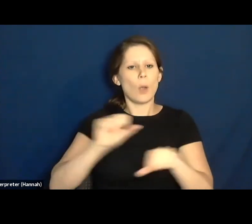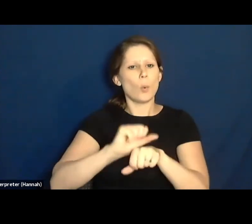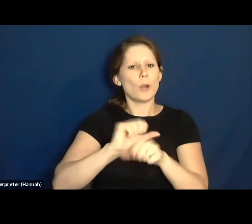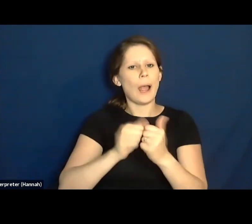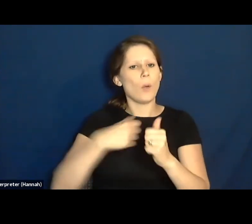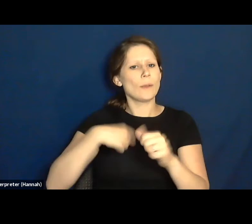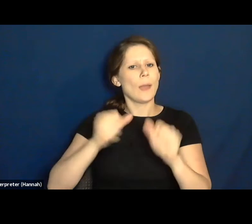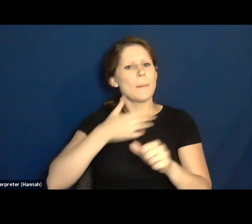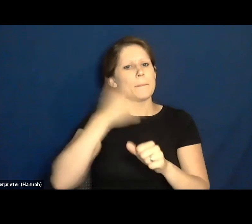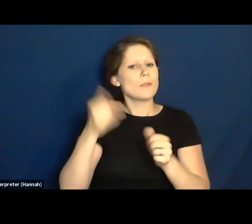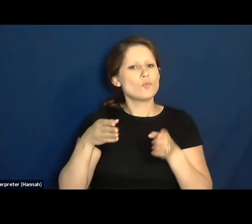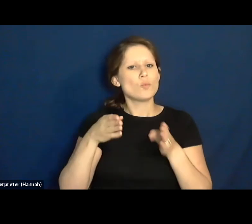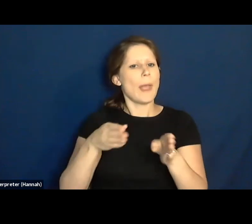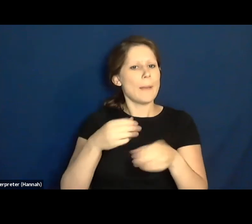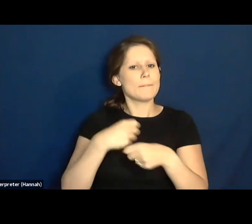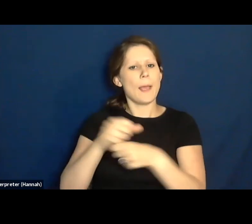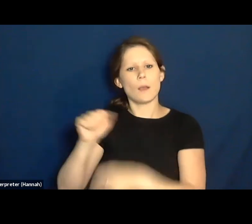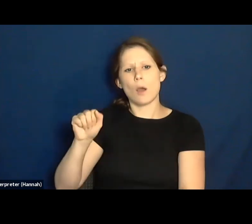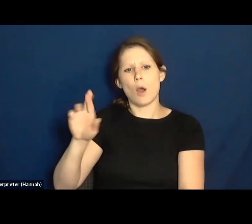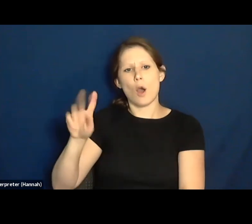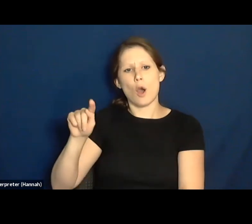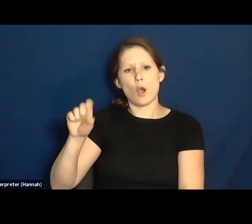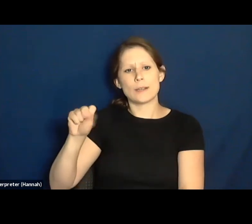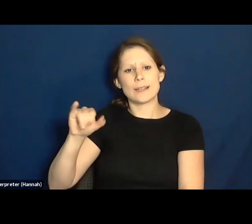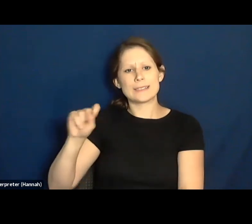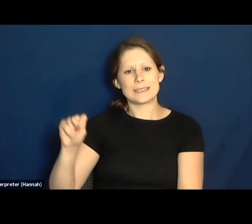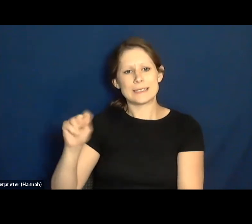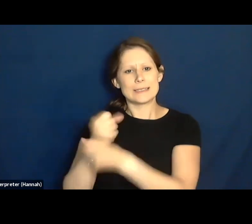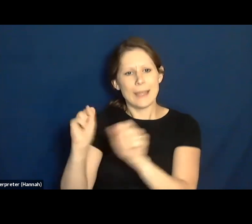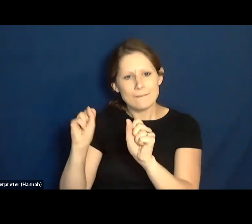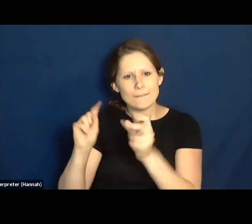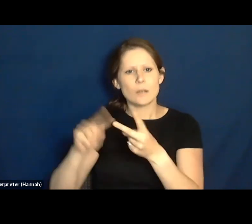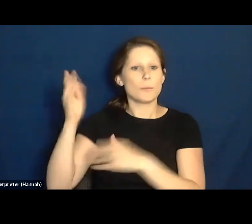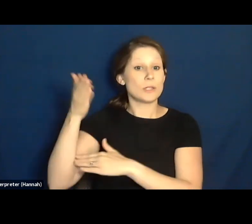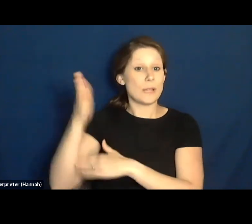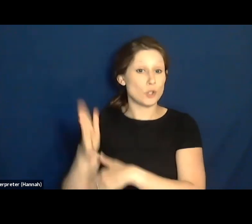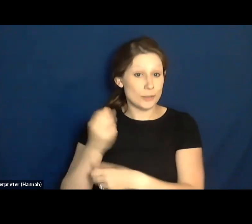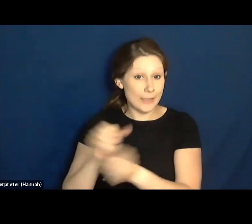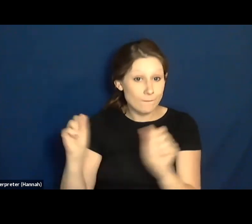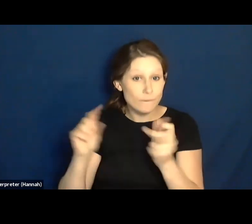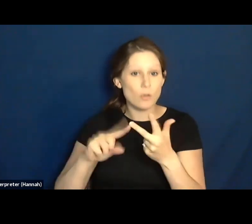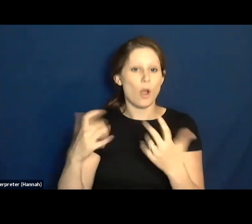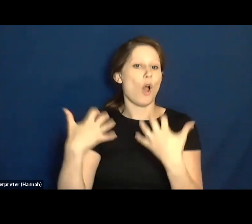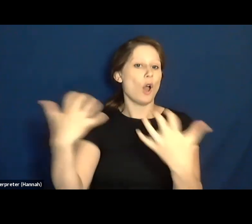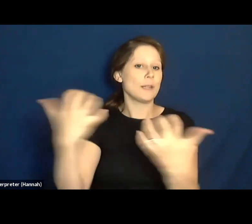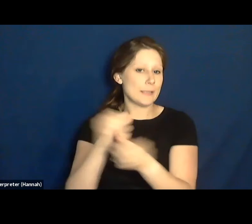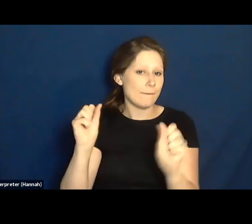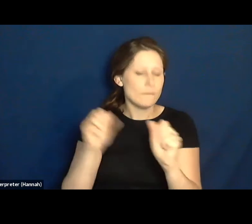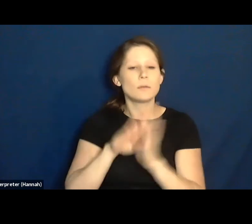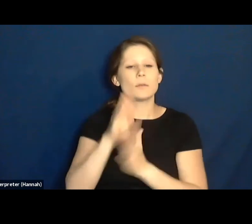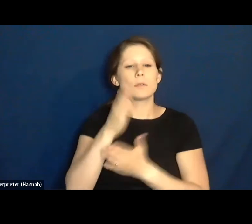make artists and presenters and audiences safe. They developed protocols we used as a model